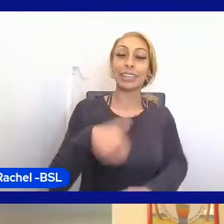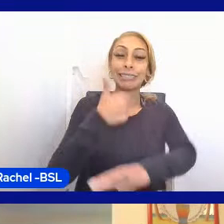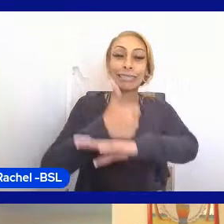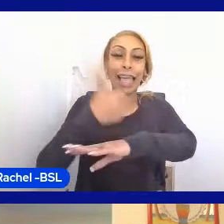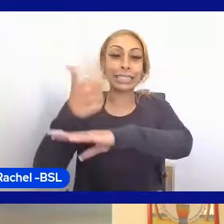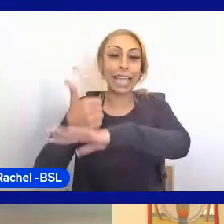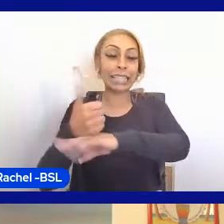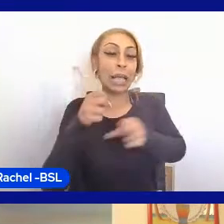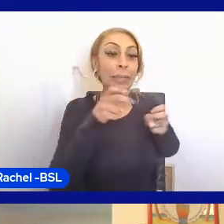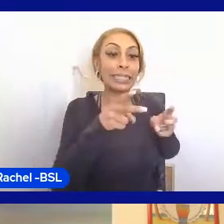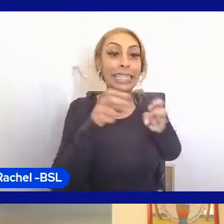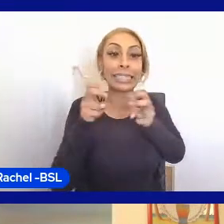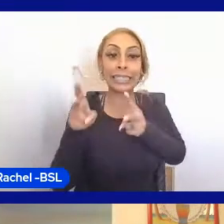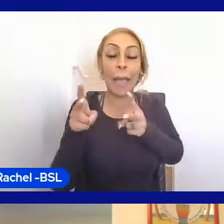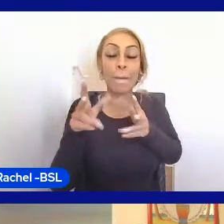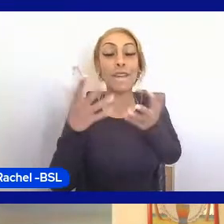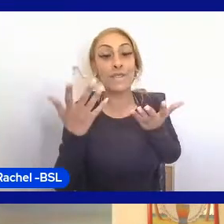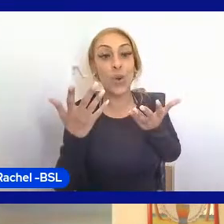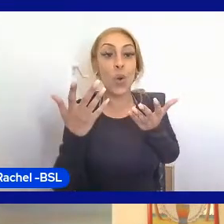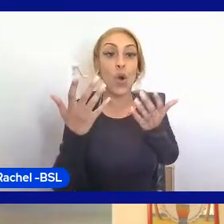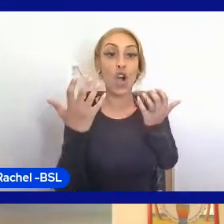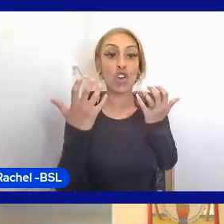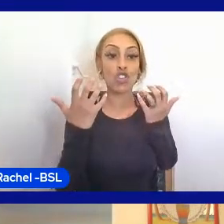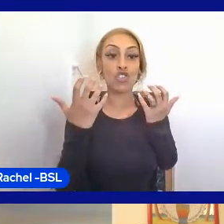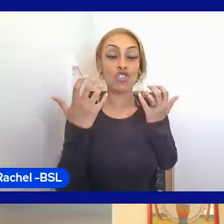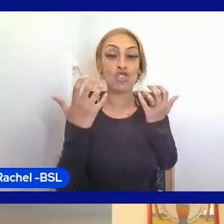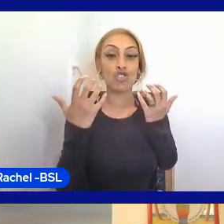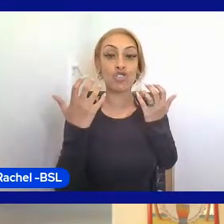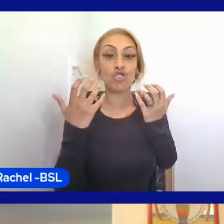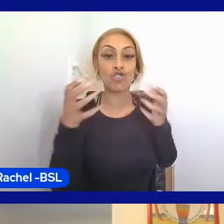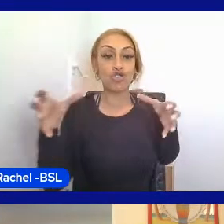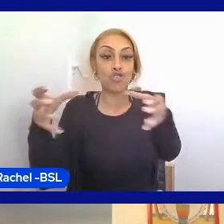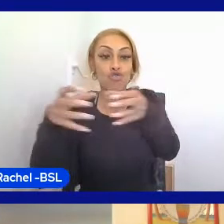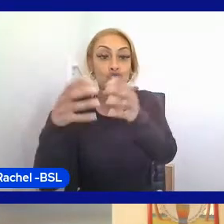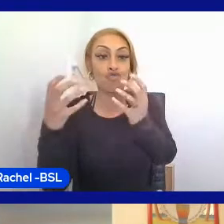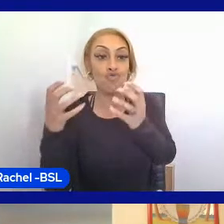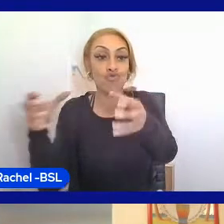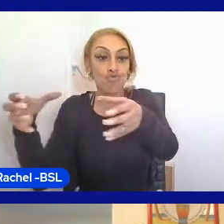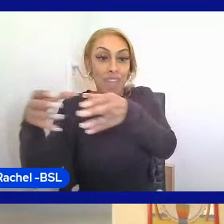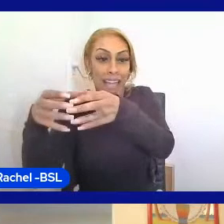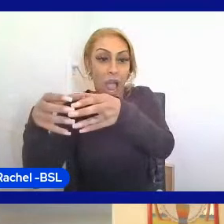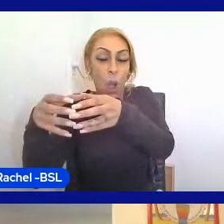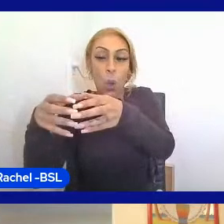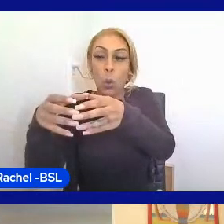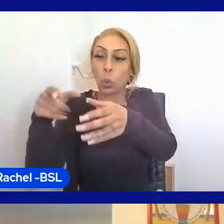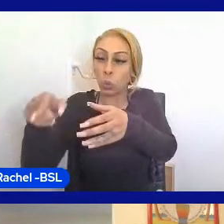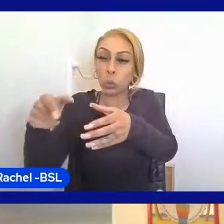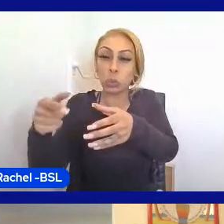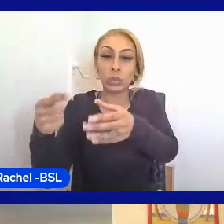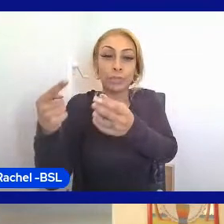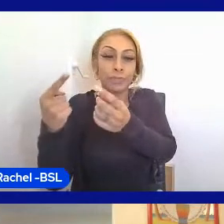consider a smart city, not the technology. Thank you. So you set up a sort of a system for